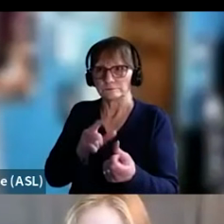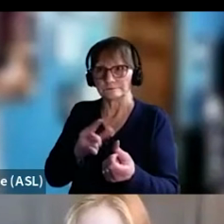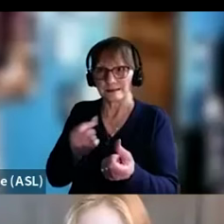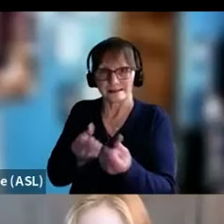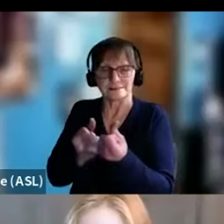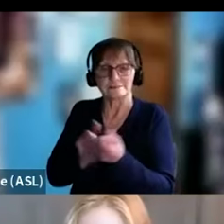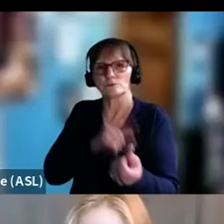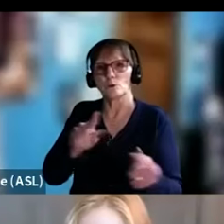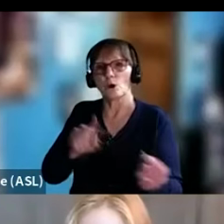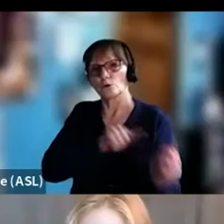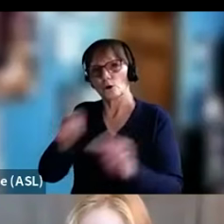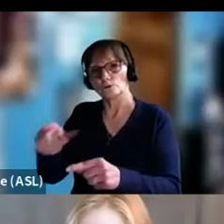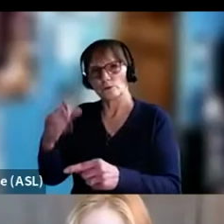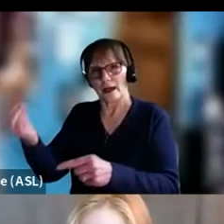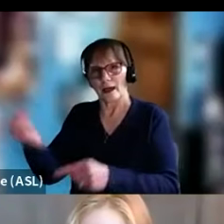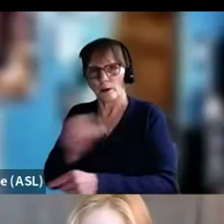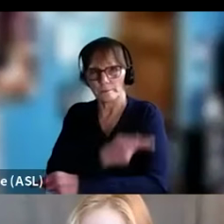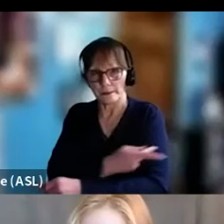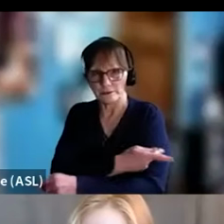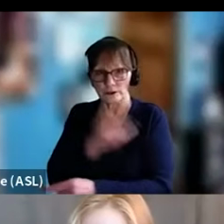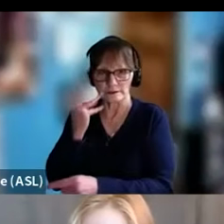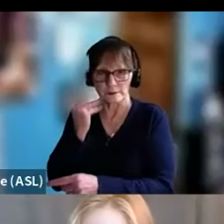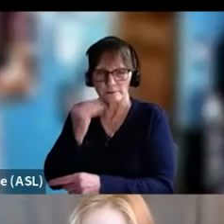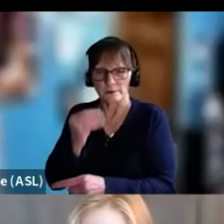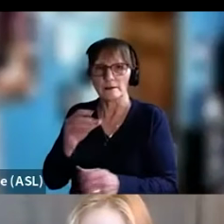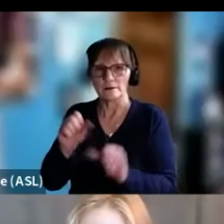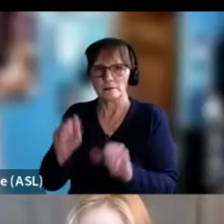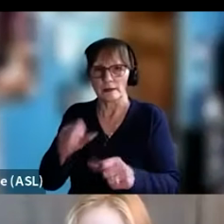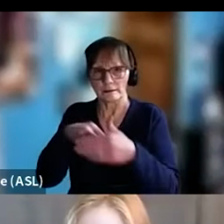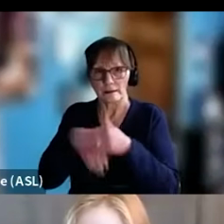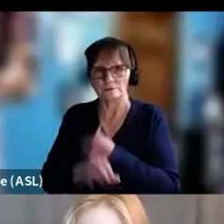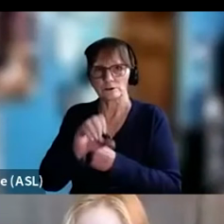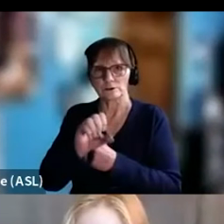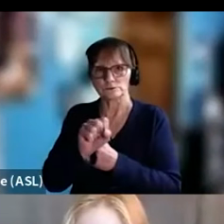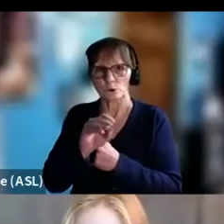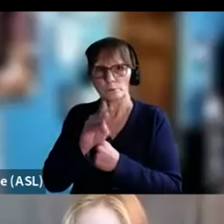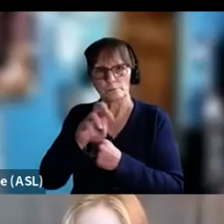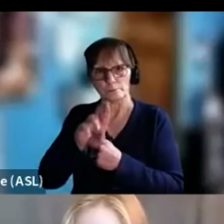they can establish longer periods of sobriety so they can enter into sober housing, assess what they want.